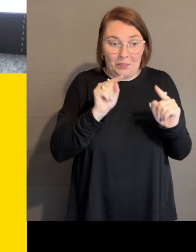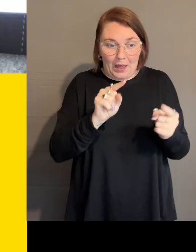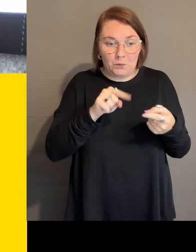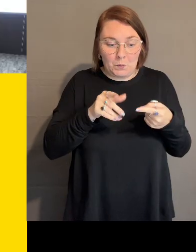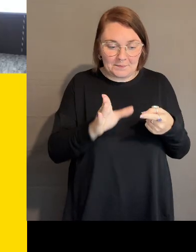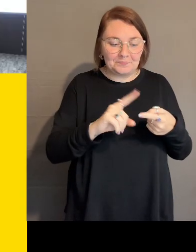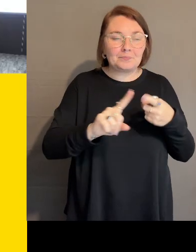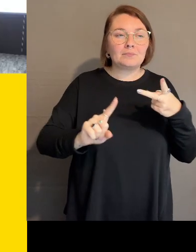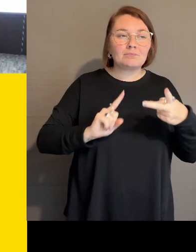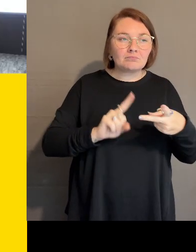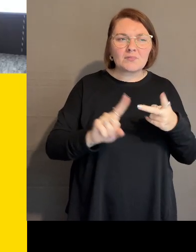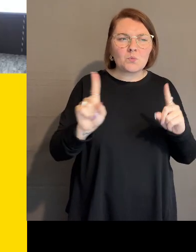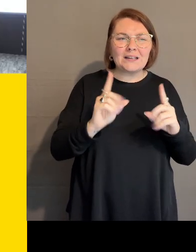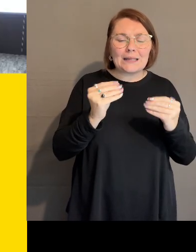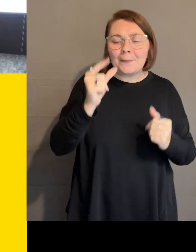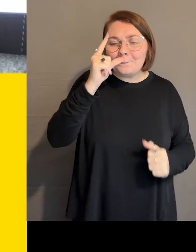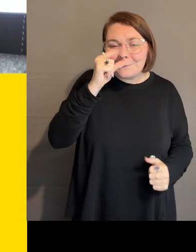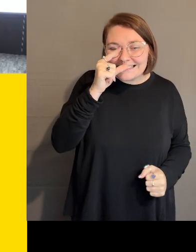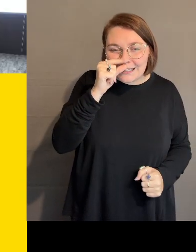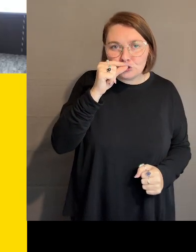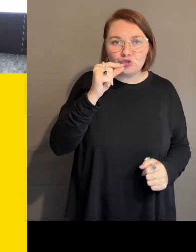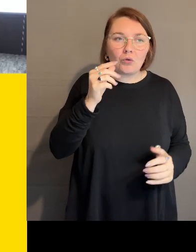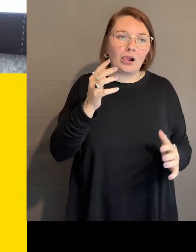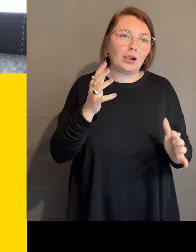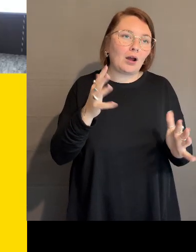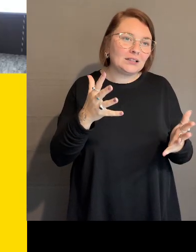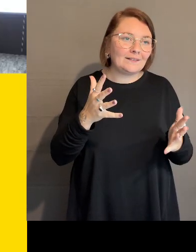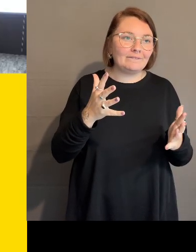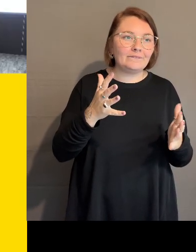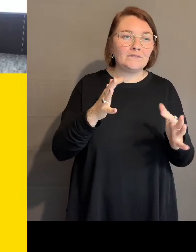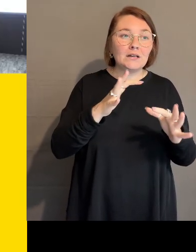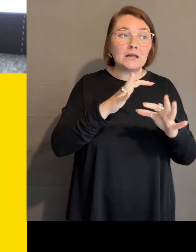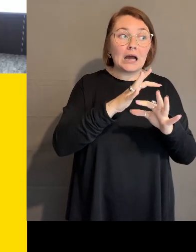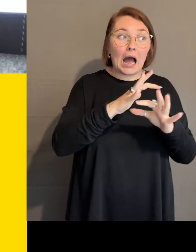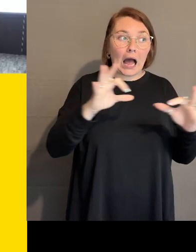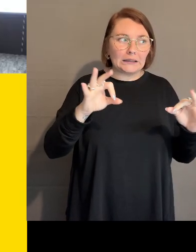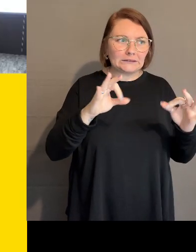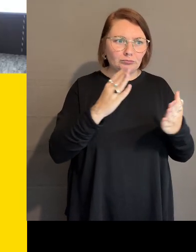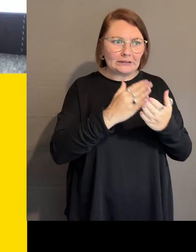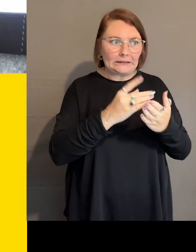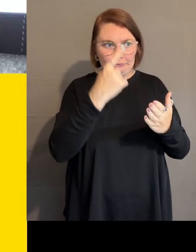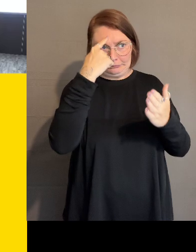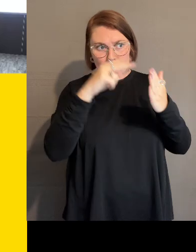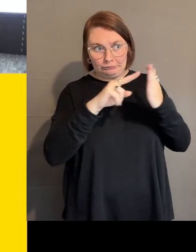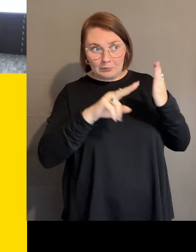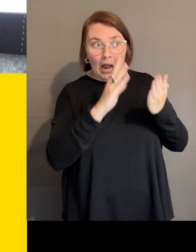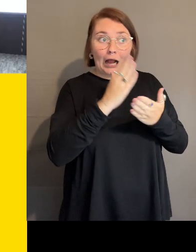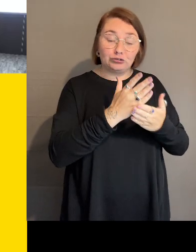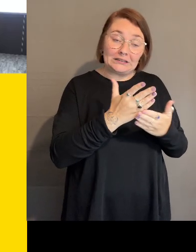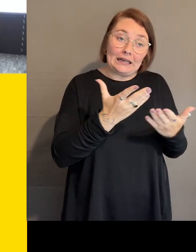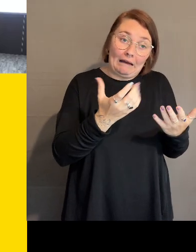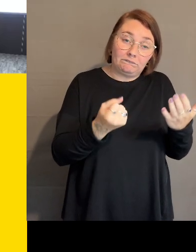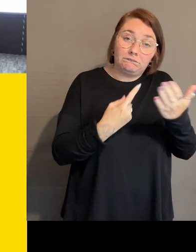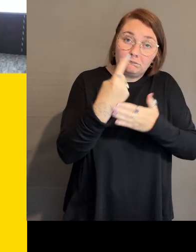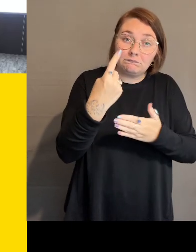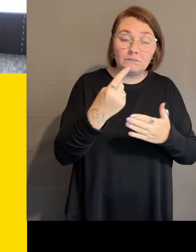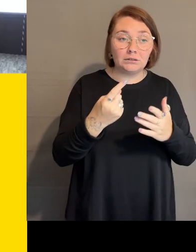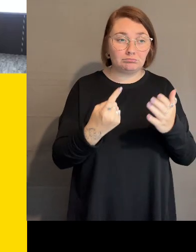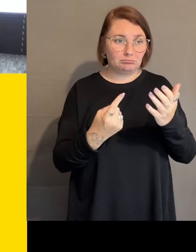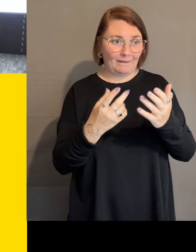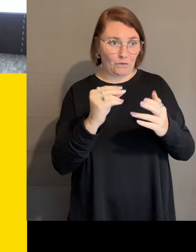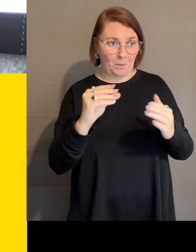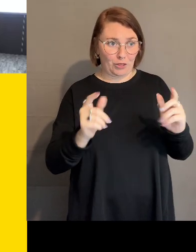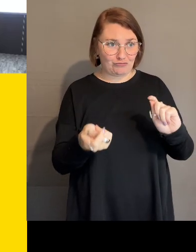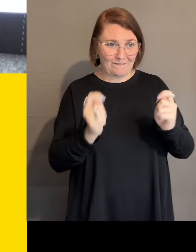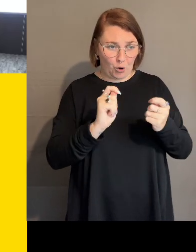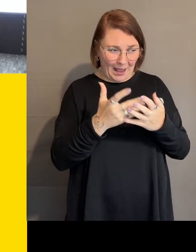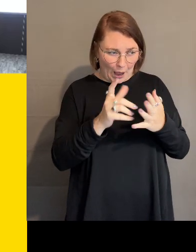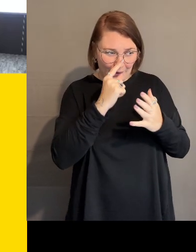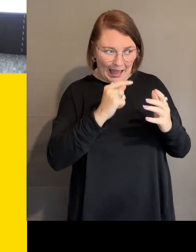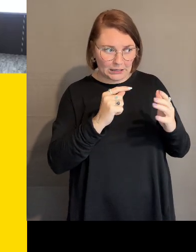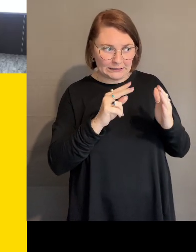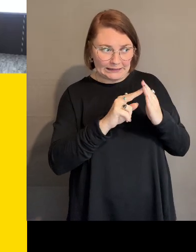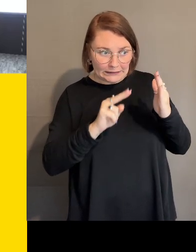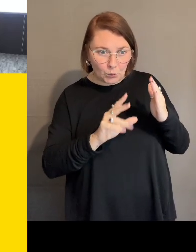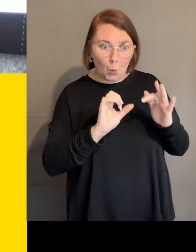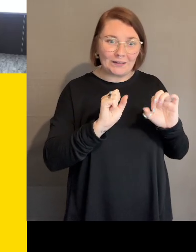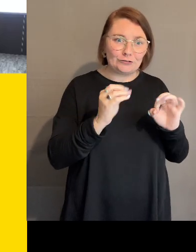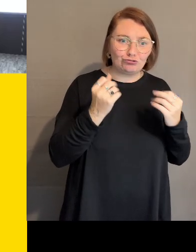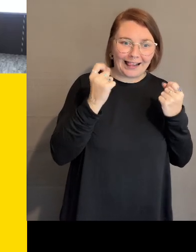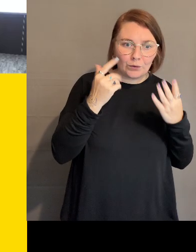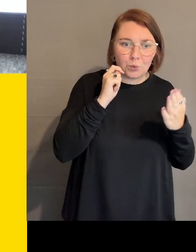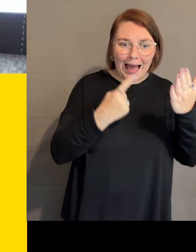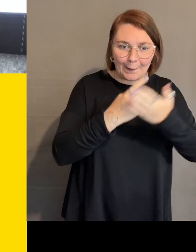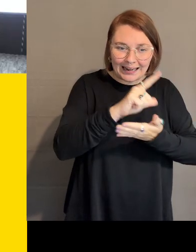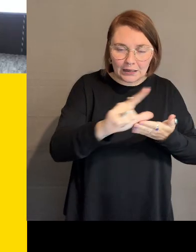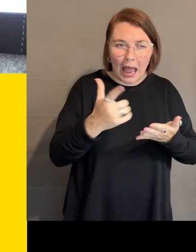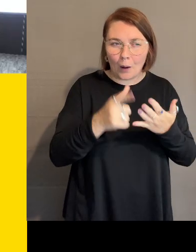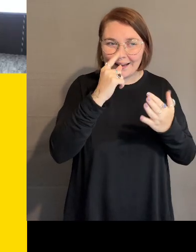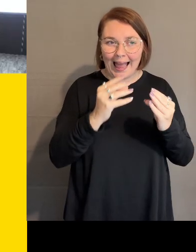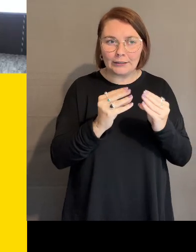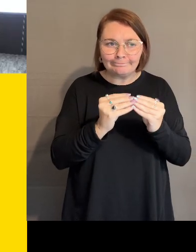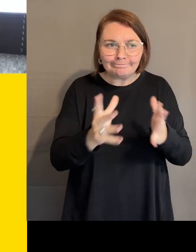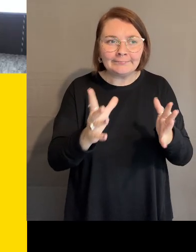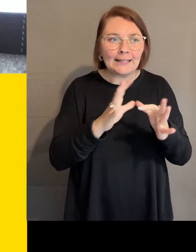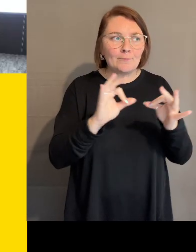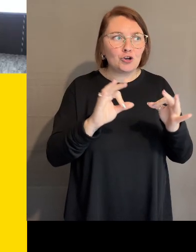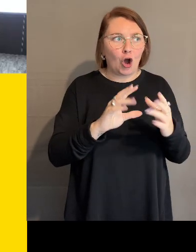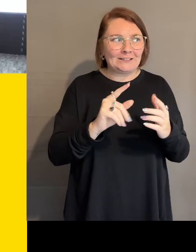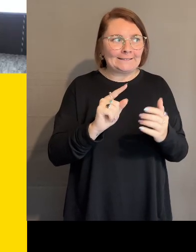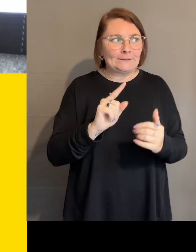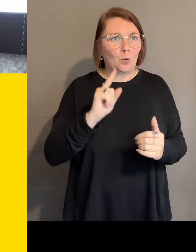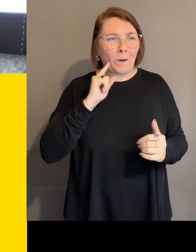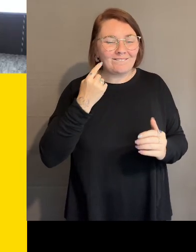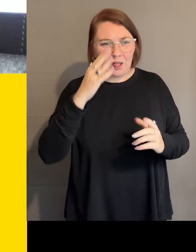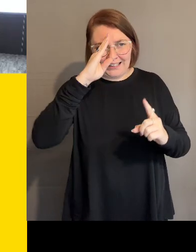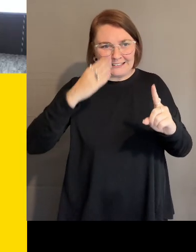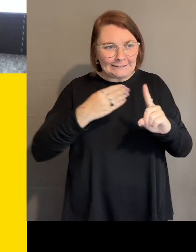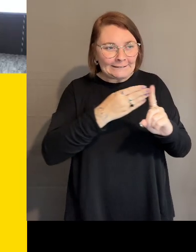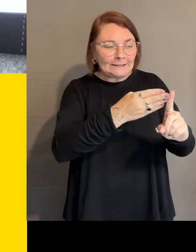What are some potential, kind of, unintended or maybe intended consequences of the reform? And, you know, are there ways that we can think about mitigating some of the unintended and enhancing the intended?